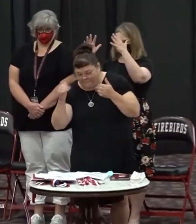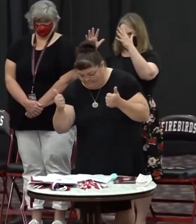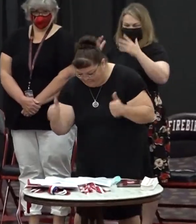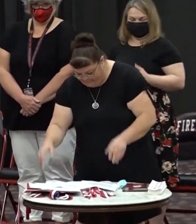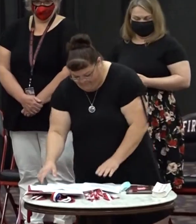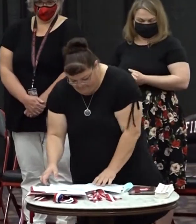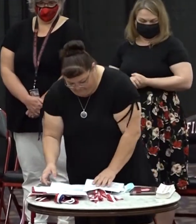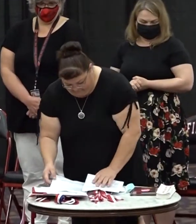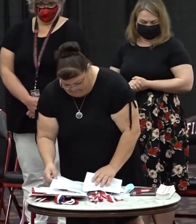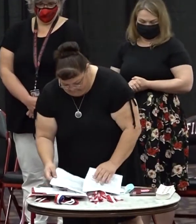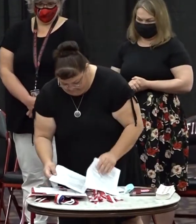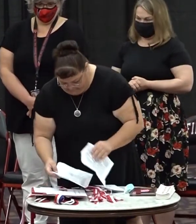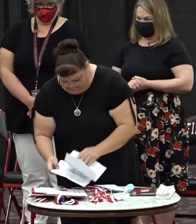Thank you everyone.